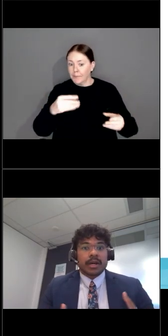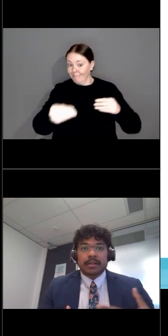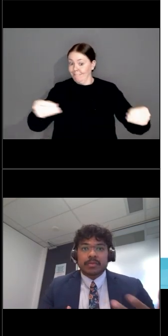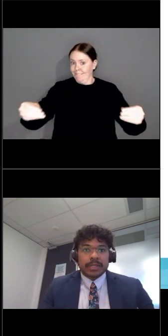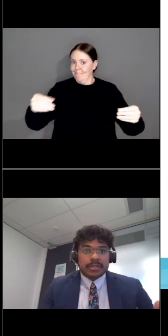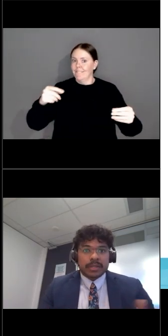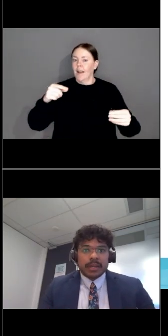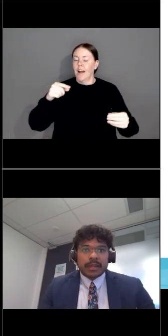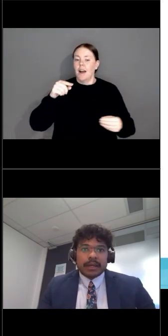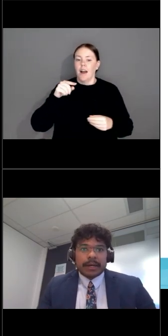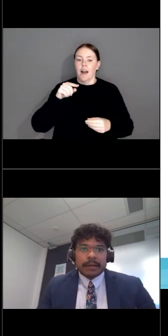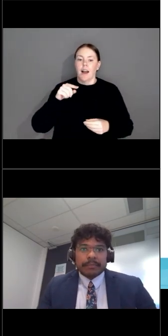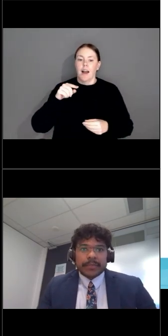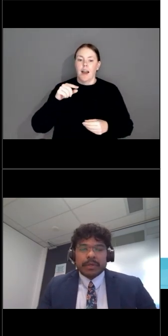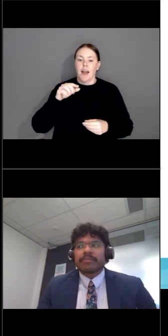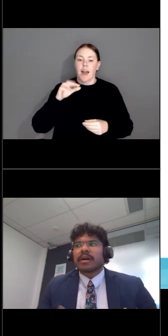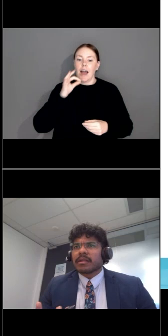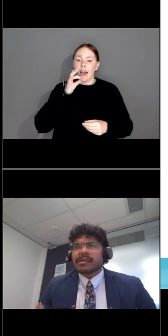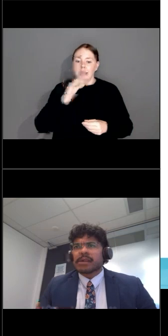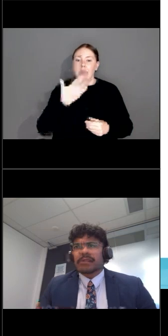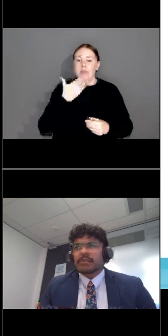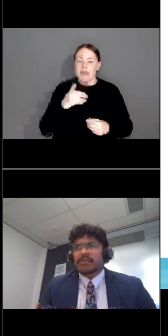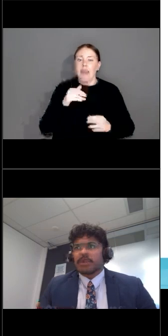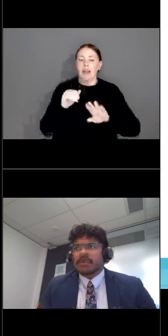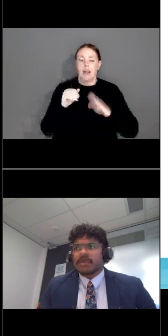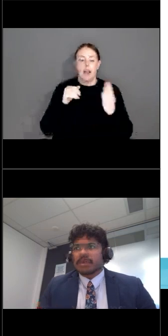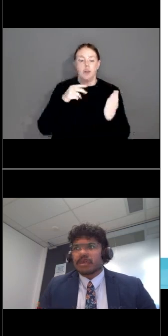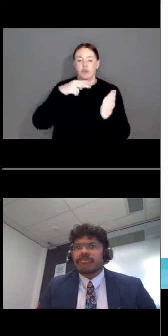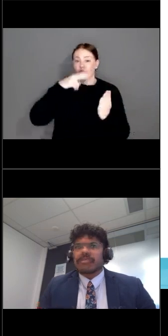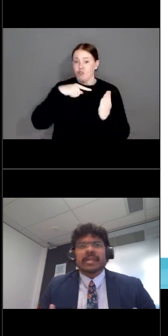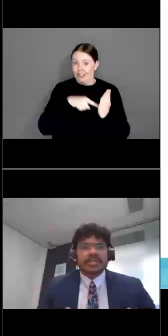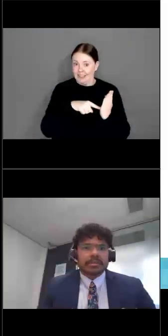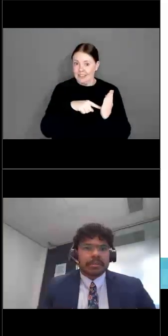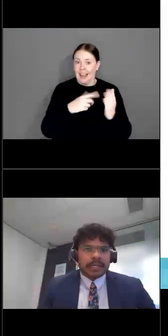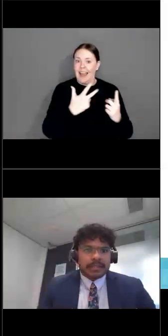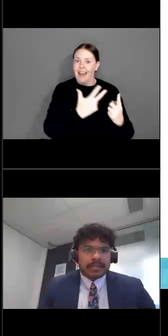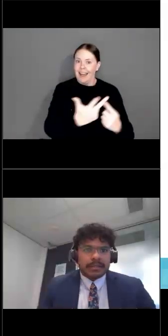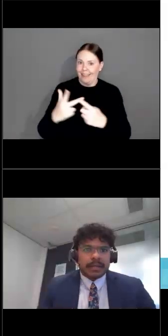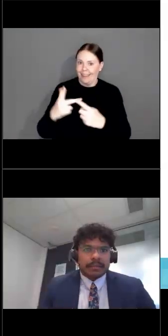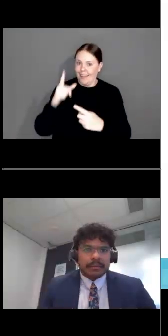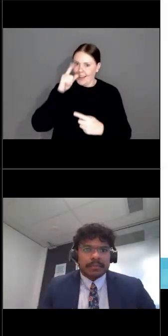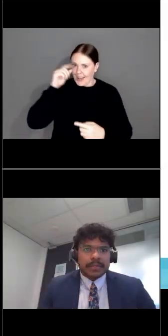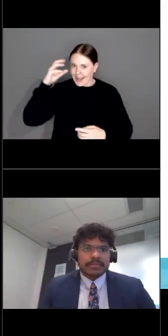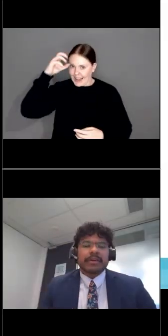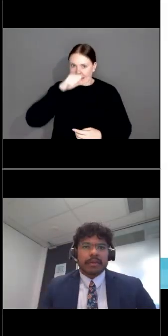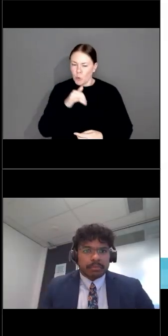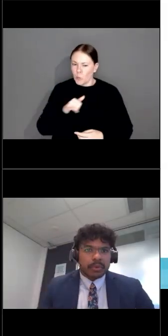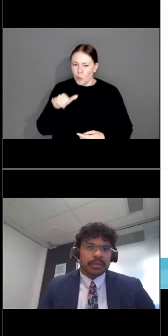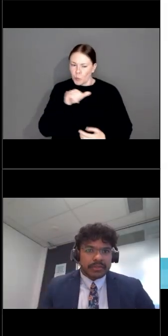card is which um so I find that you know using it as a as a conversation piece um is very important